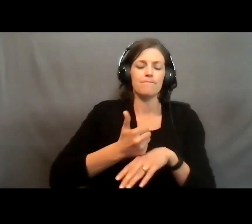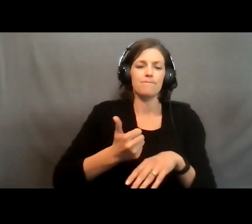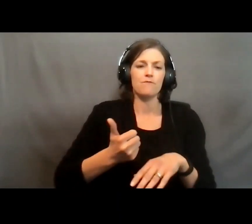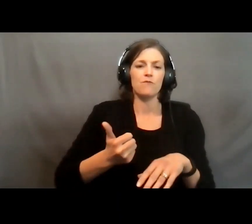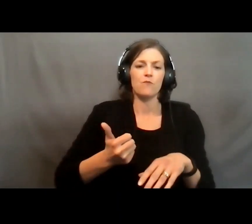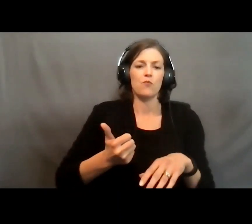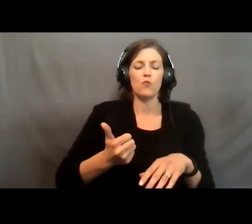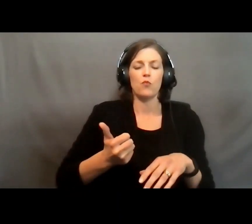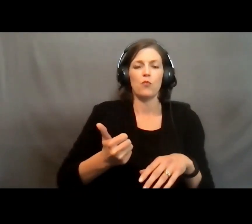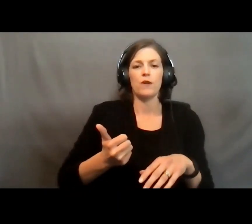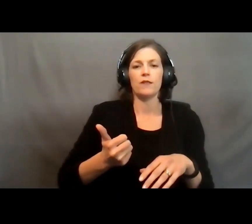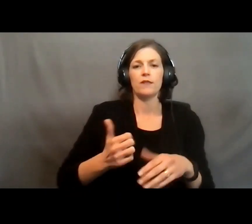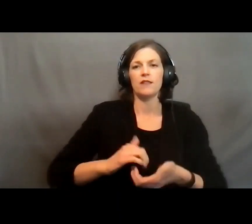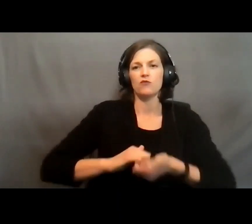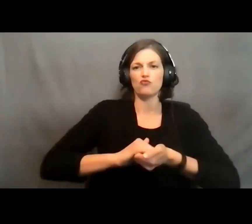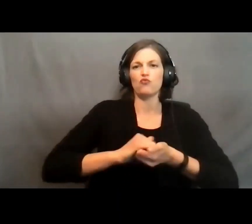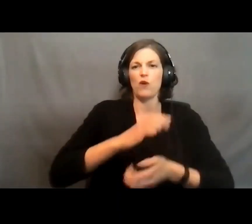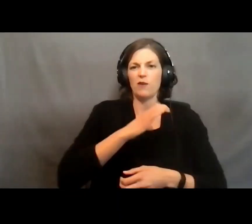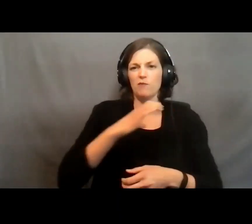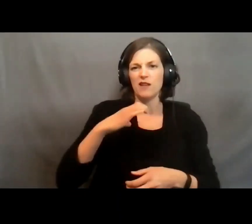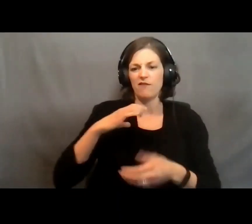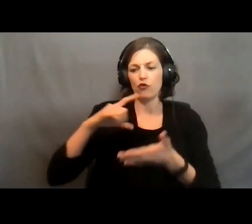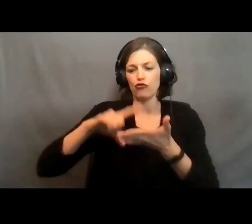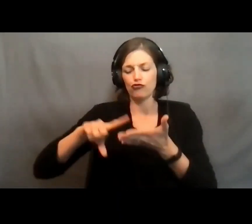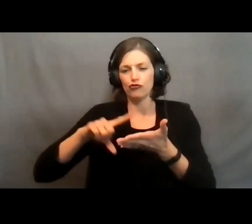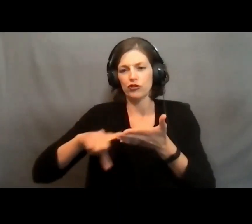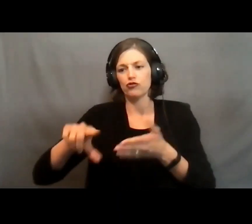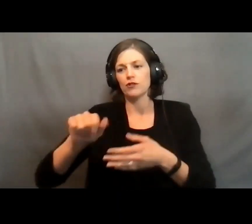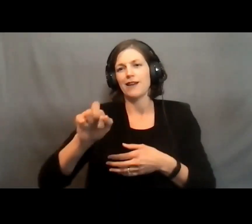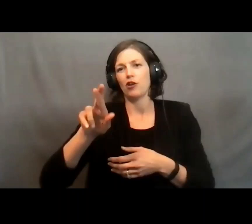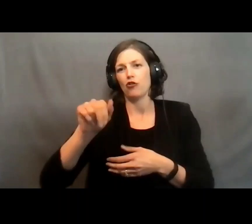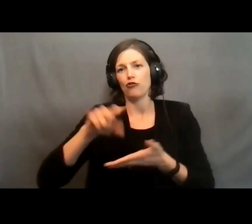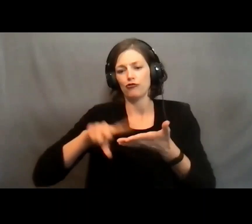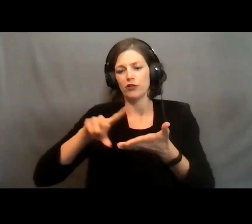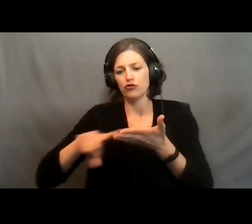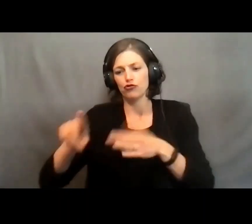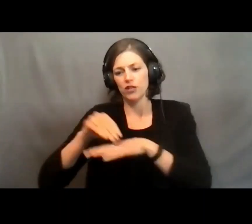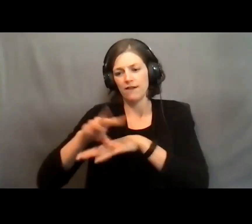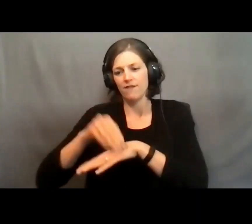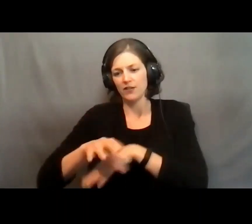13:38:27 of AERA research advisory 13:38:30 committee and AERA annual